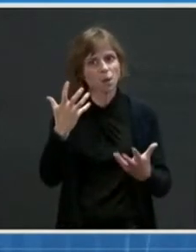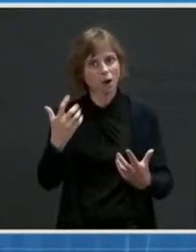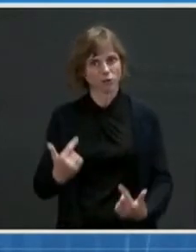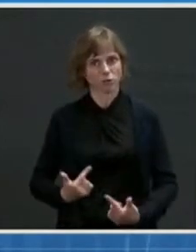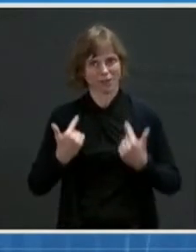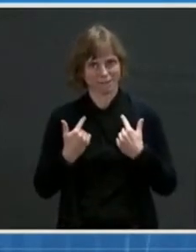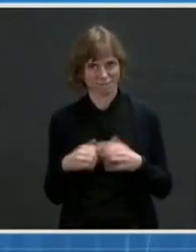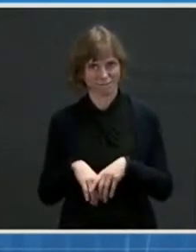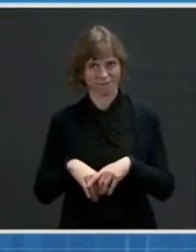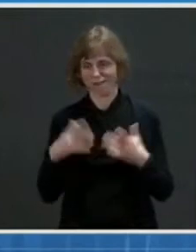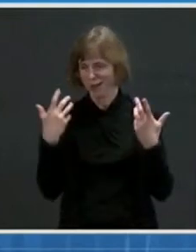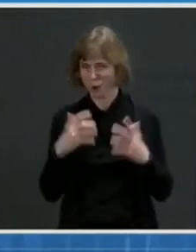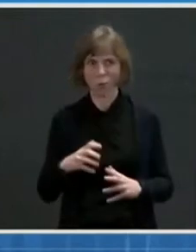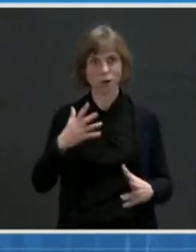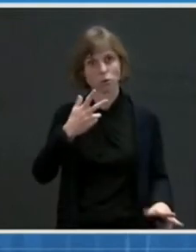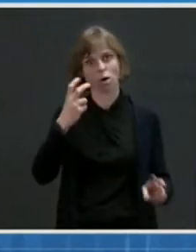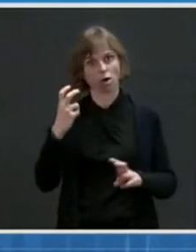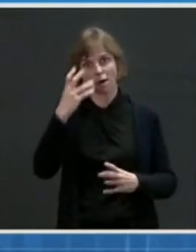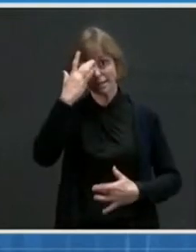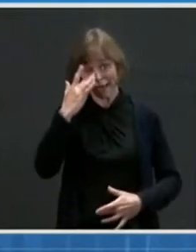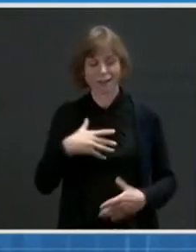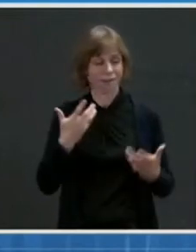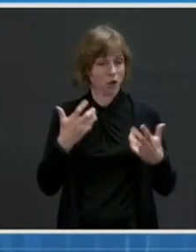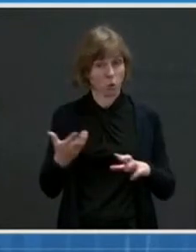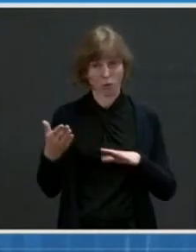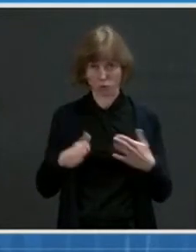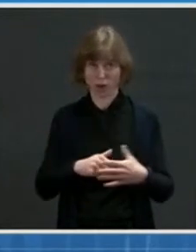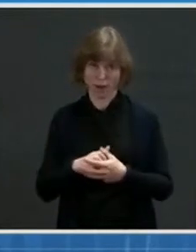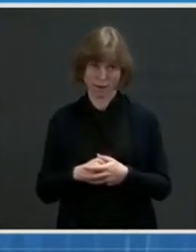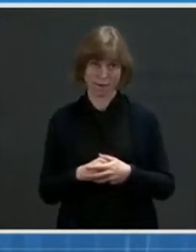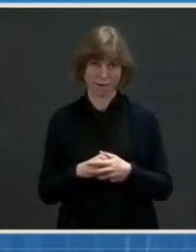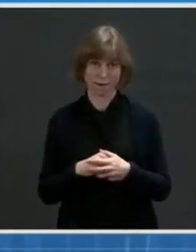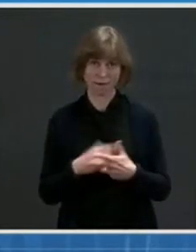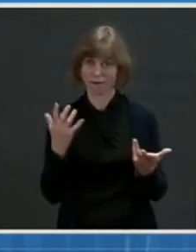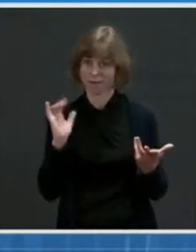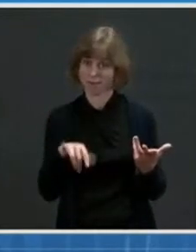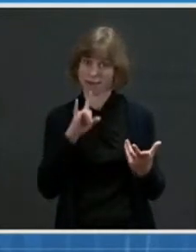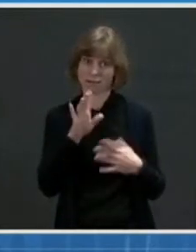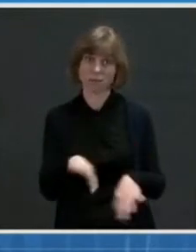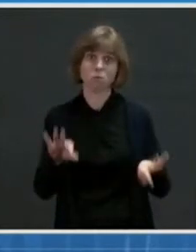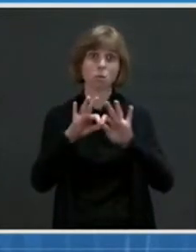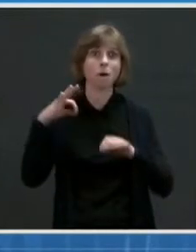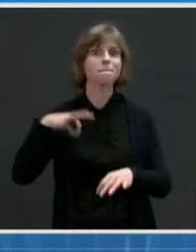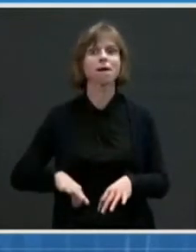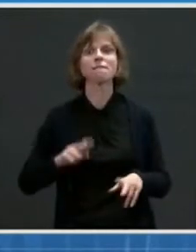INTERESTED IN TAKING THE VACCINE FOR MMR AND THE FLU. THEY DON'T WANT TO BE SICK AND